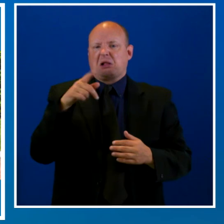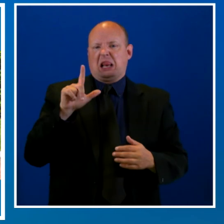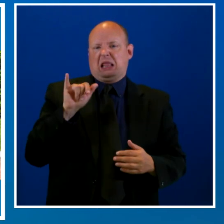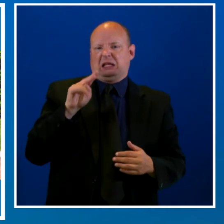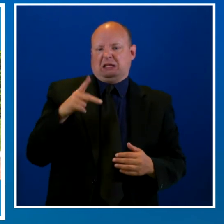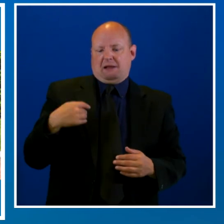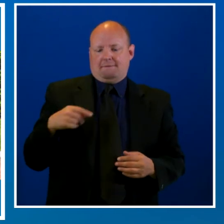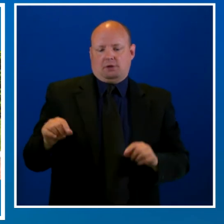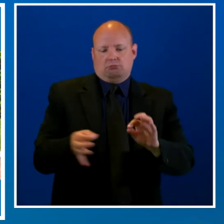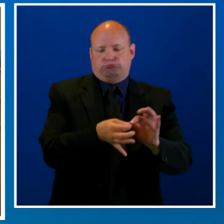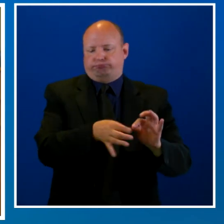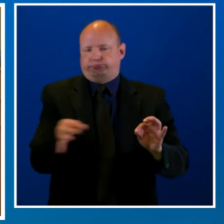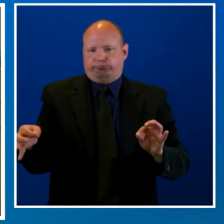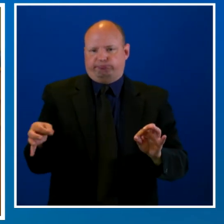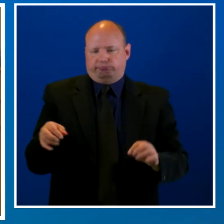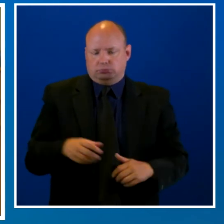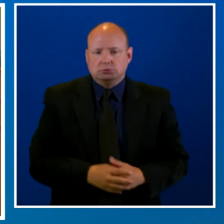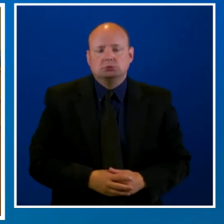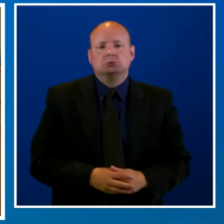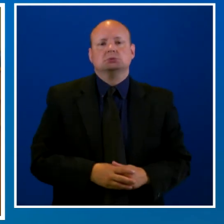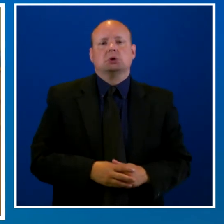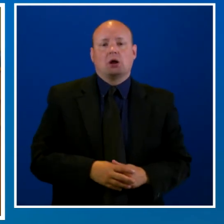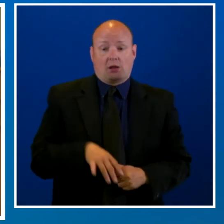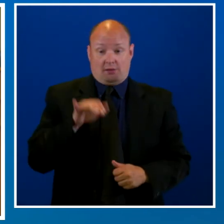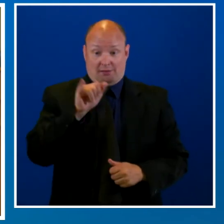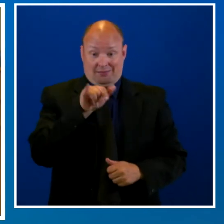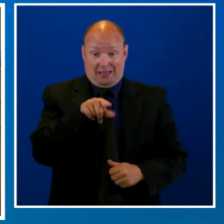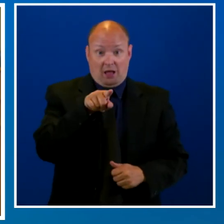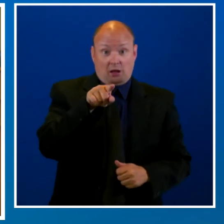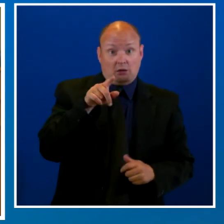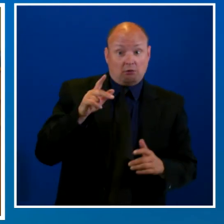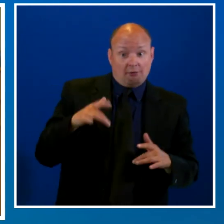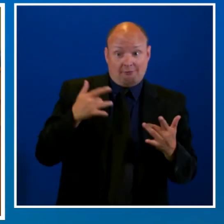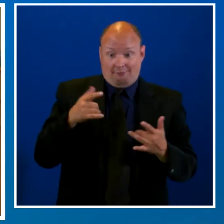And while we're thrilled to be able to offer free movies and